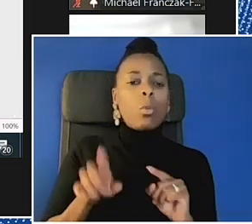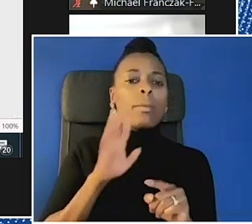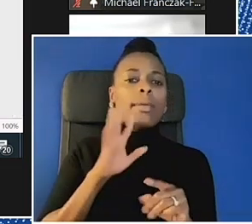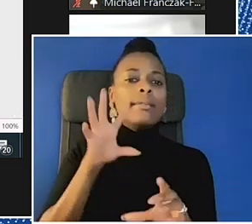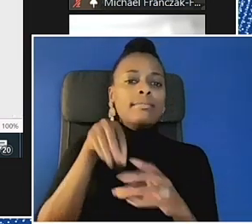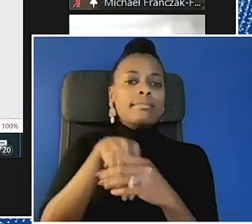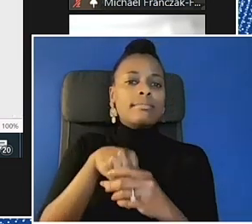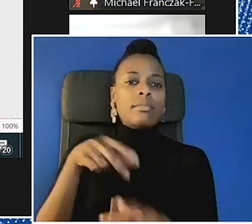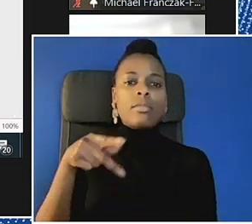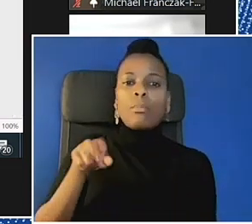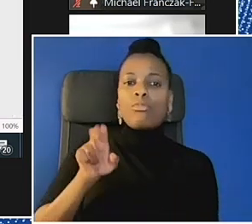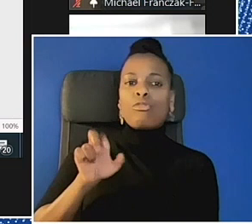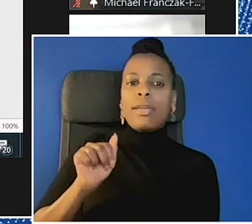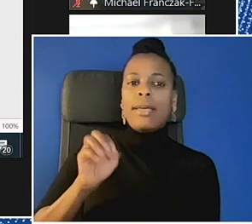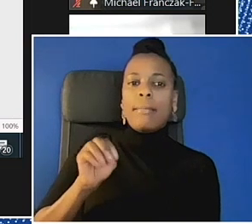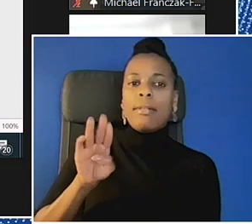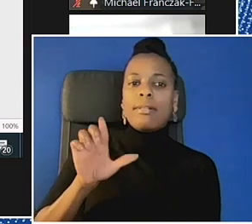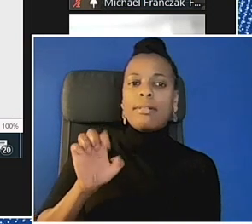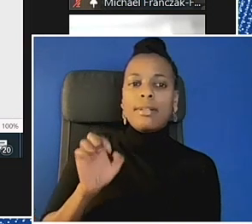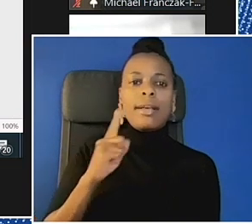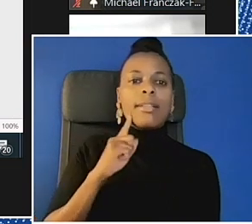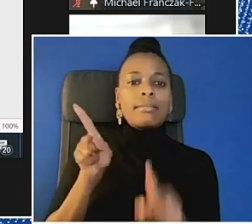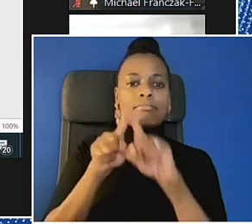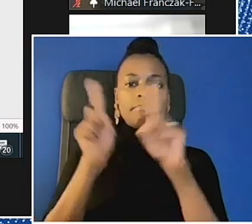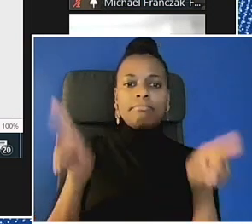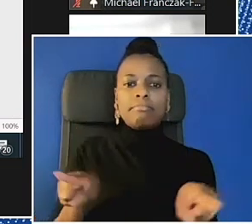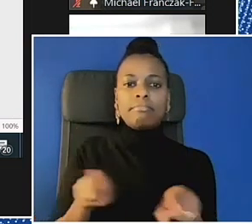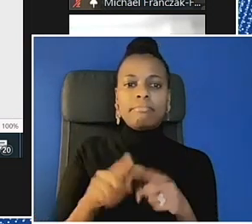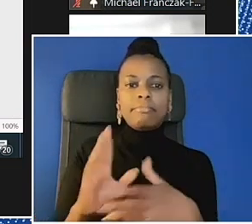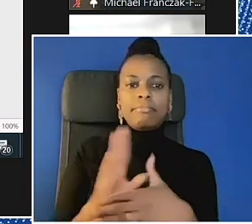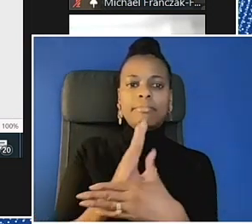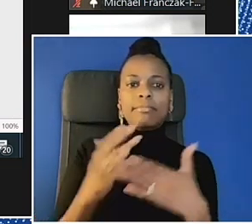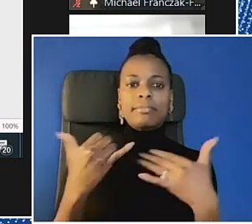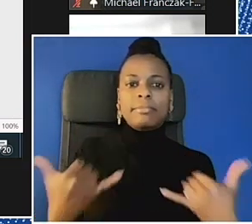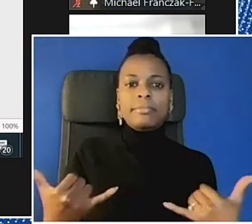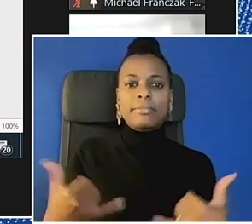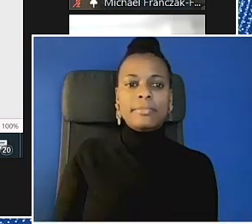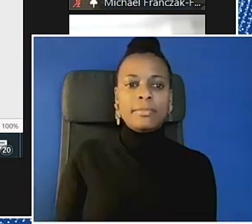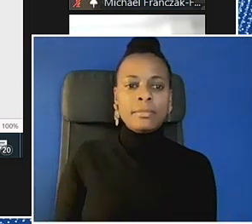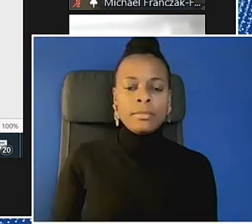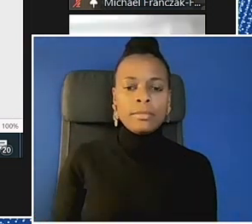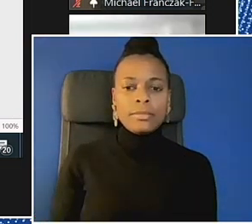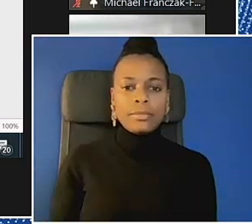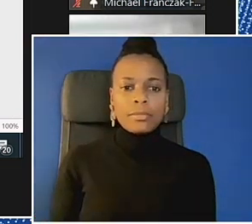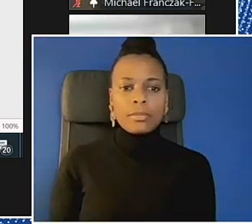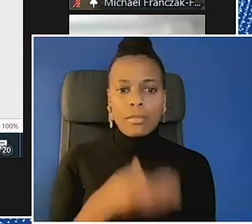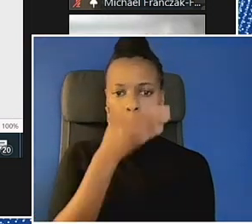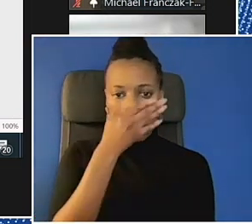And I believe the screen sharers are already sharing that amended proposed regulatory text. First, we agree with the suggestion to